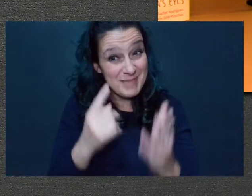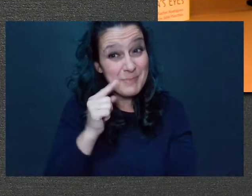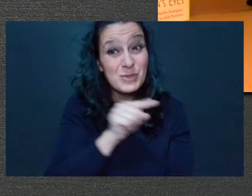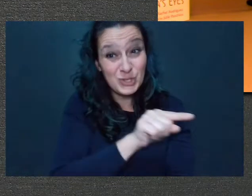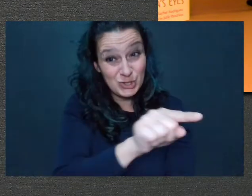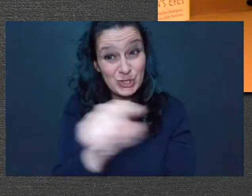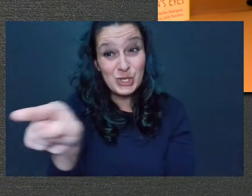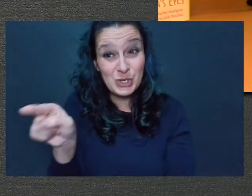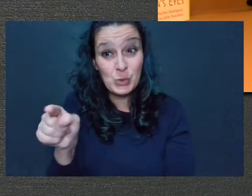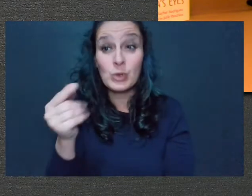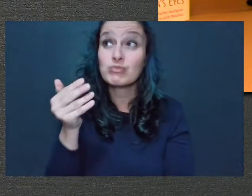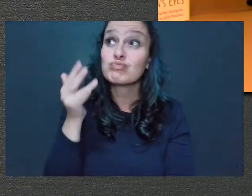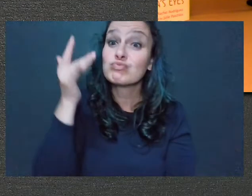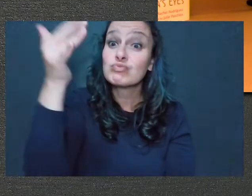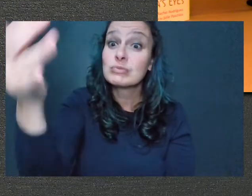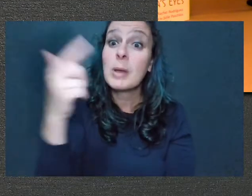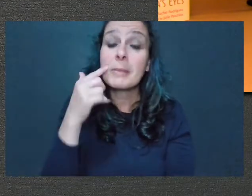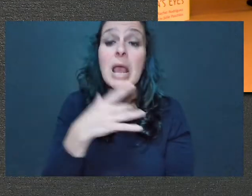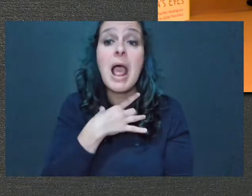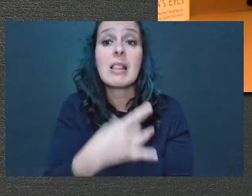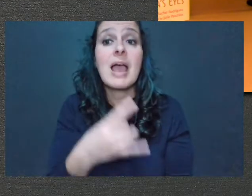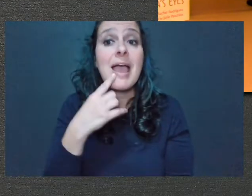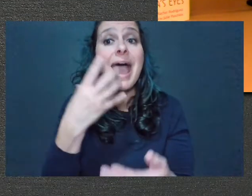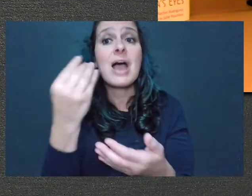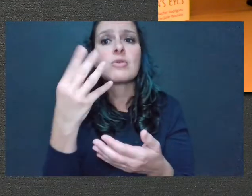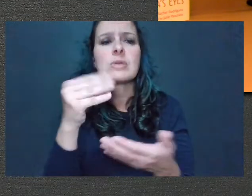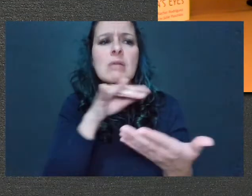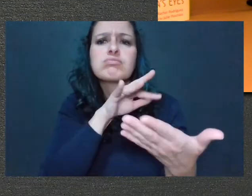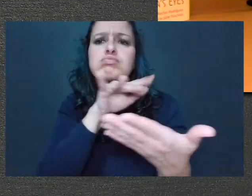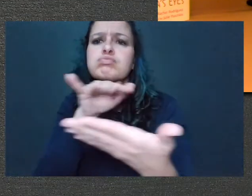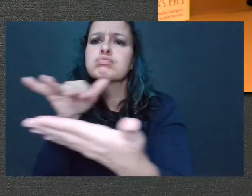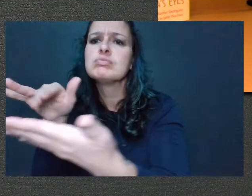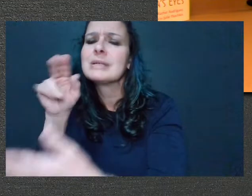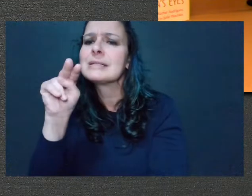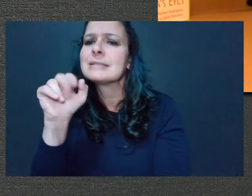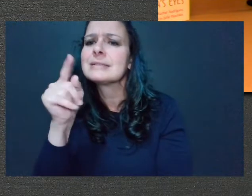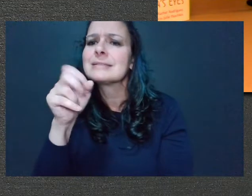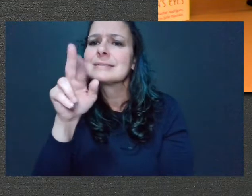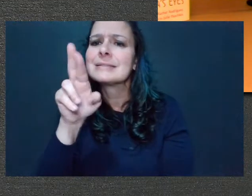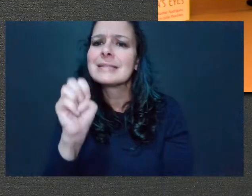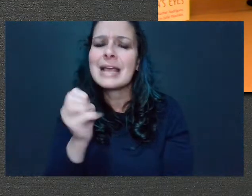You might like to be outside studying things that you find in nature, just like Georgia O'Keeffe.